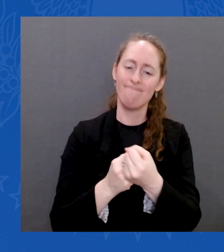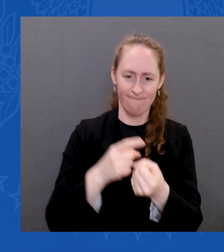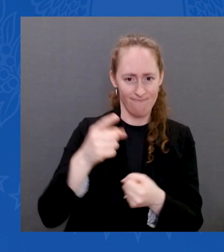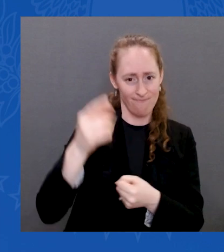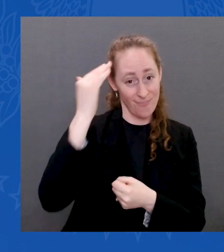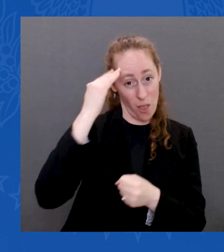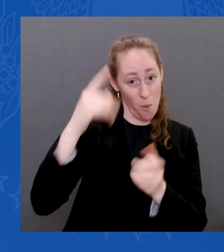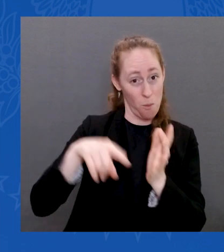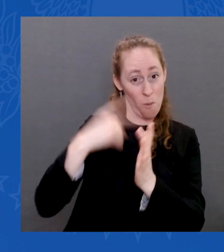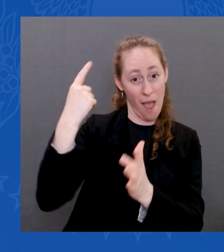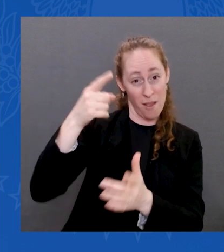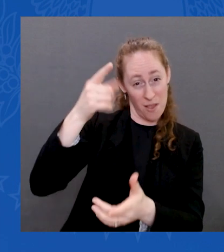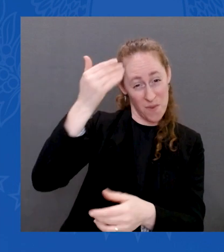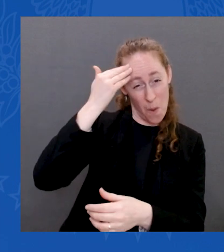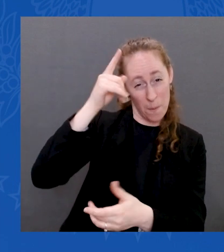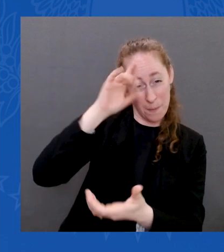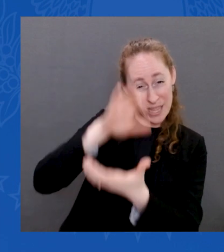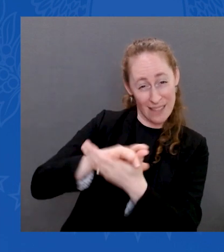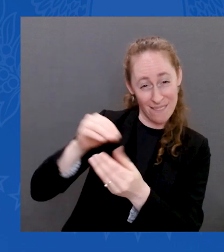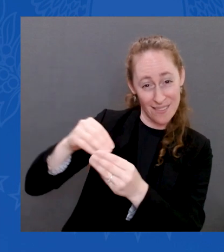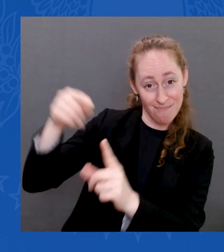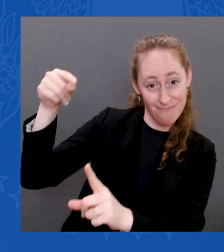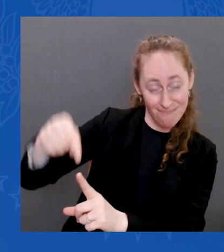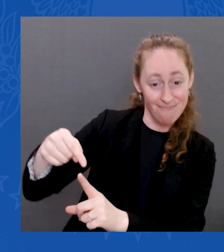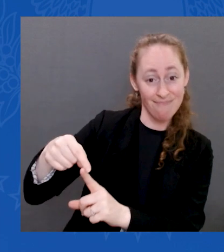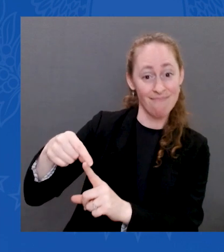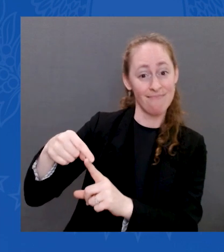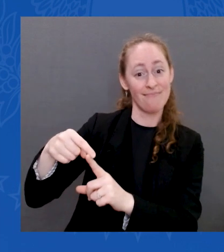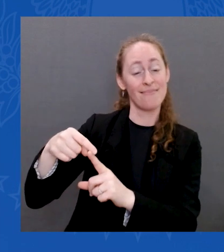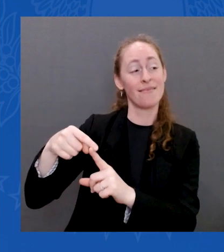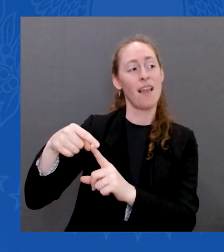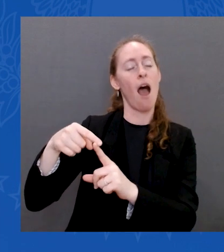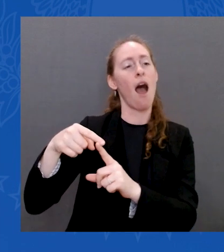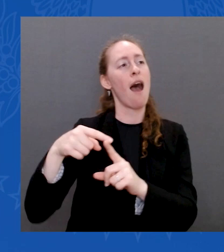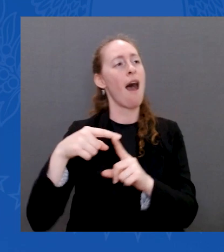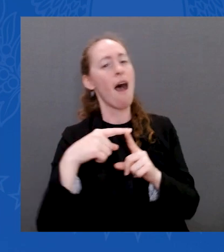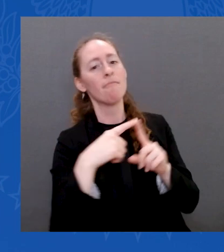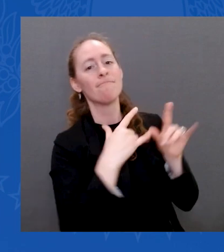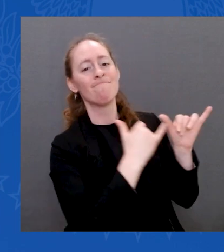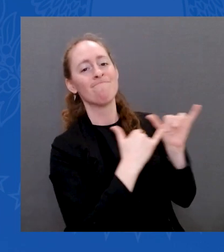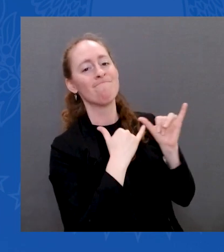they believe in you. So thank you for what you do. You are --